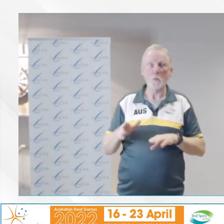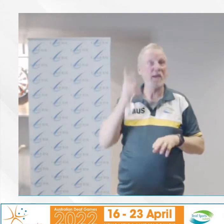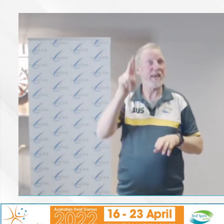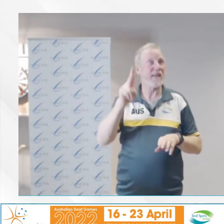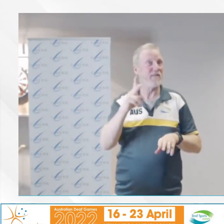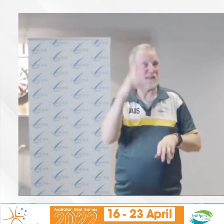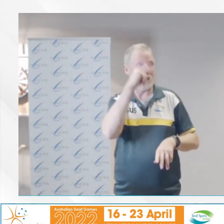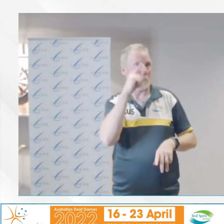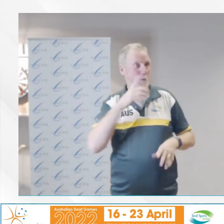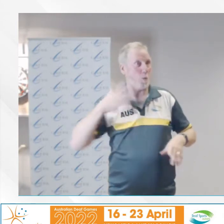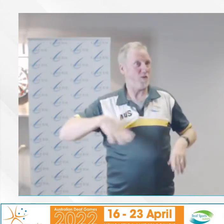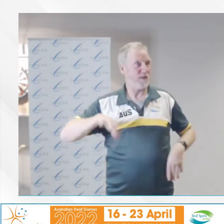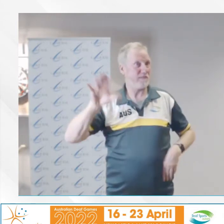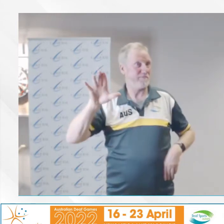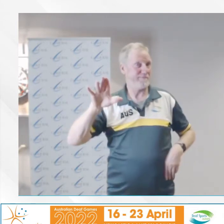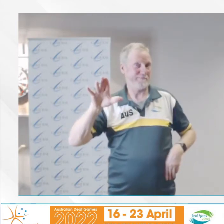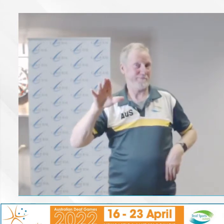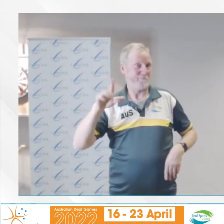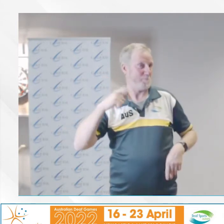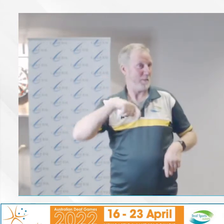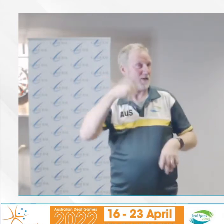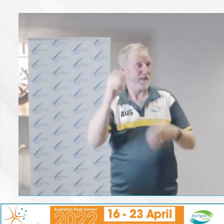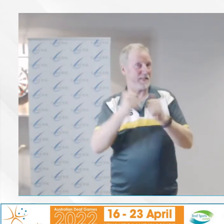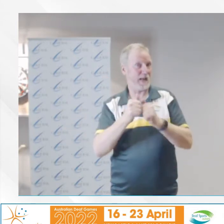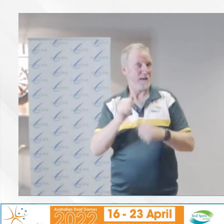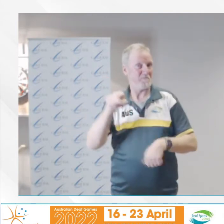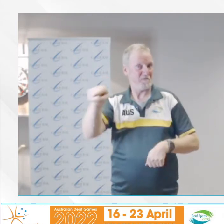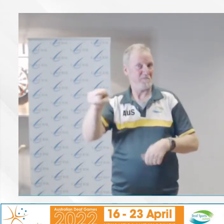that's quite a new idea for a lot of people but